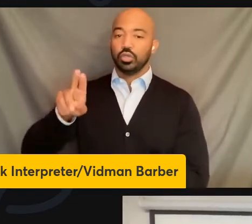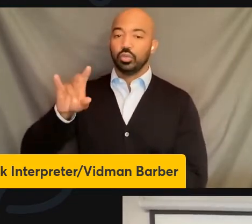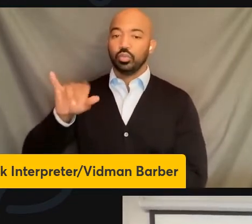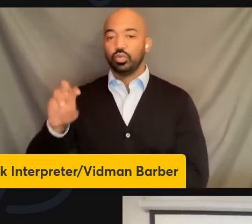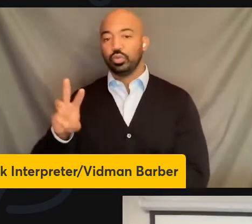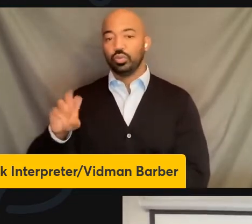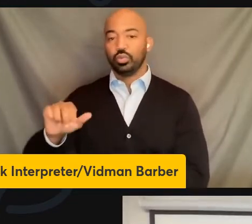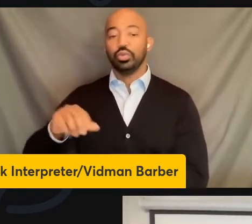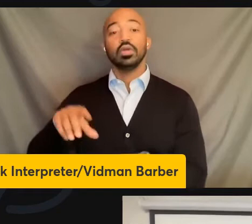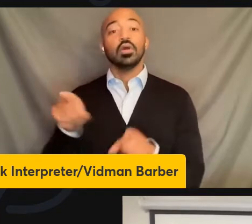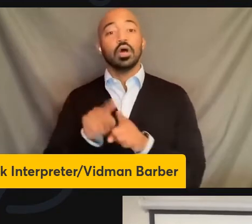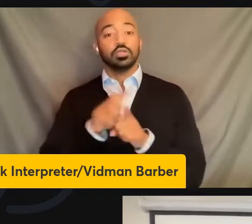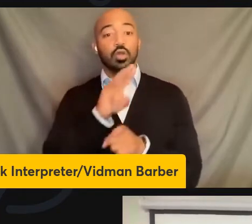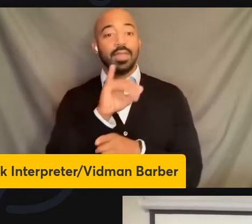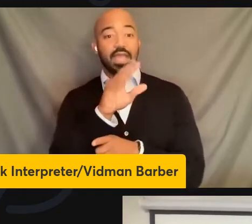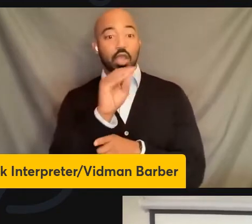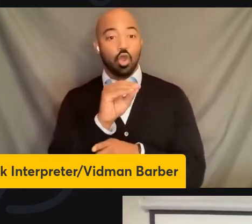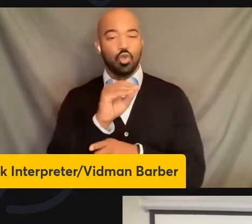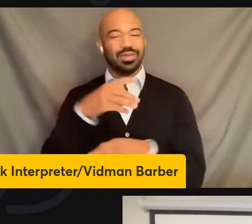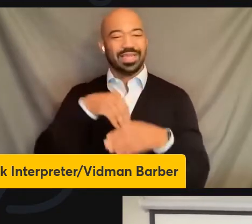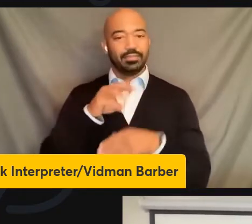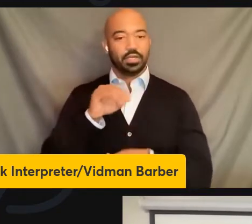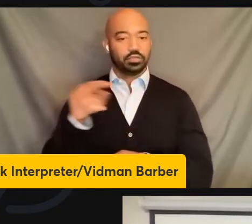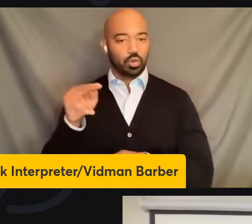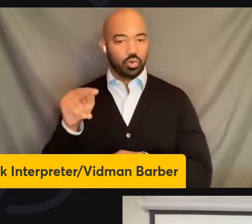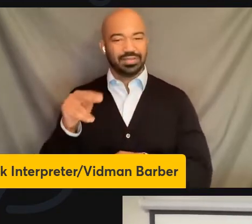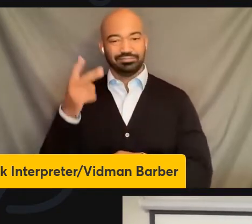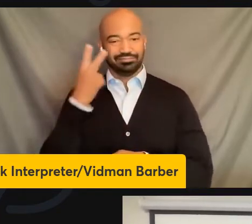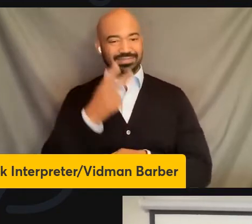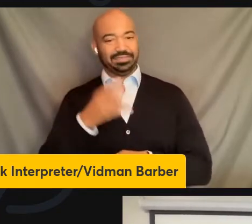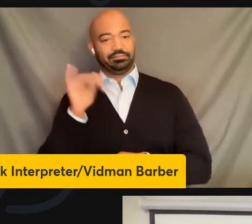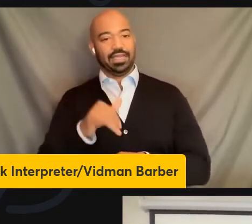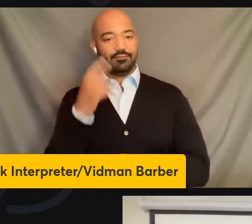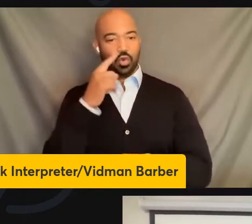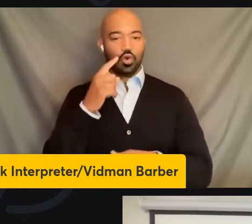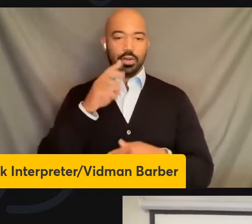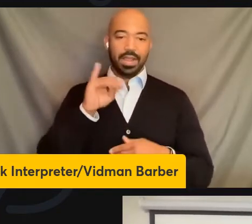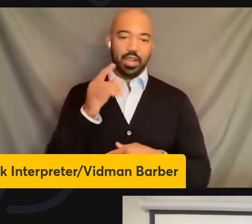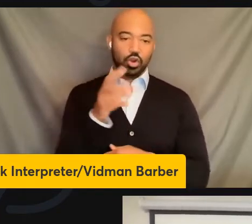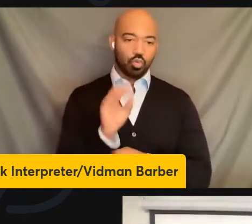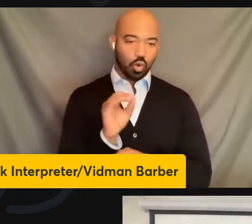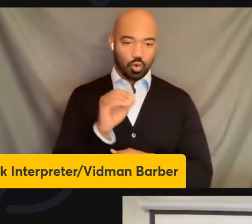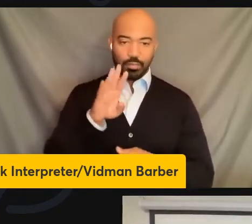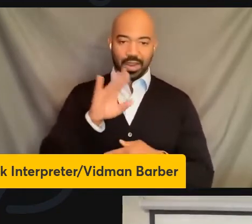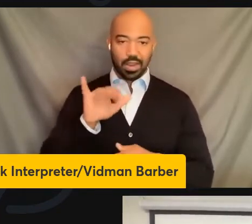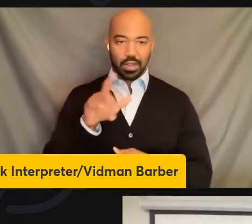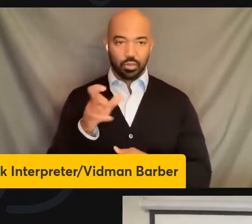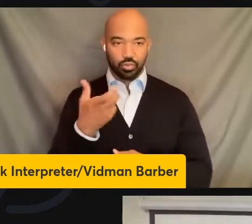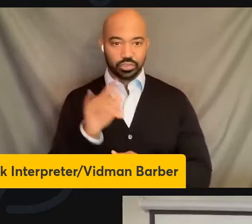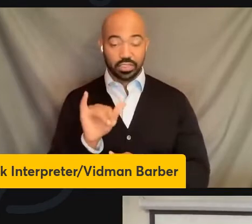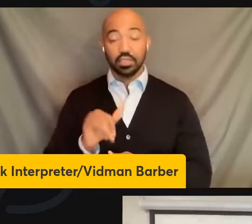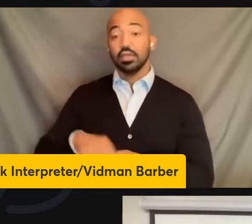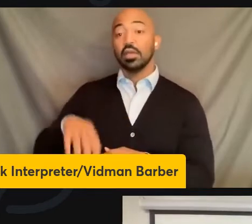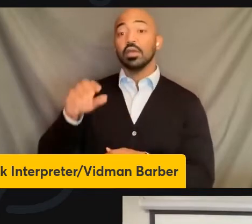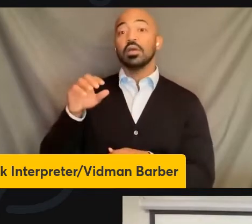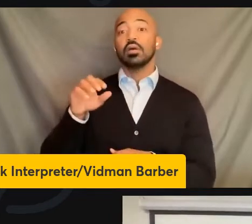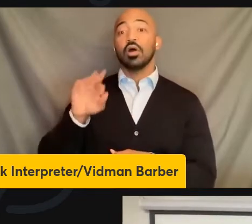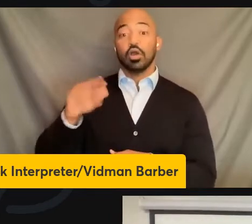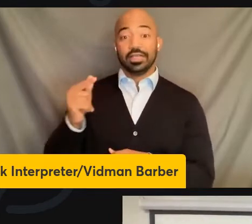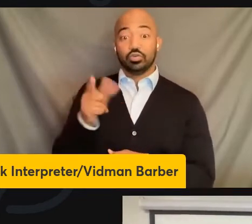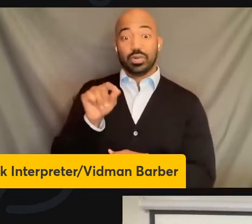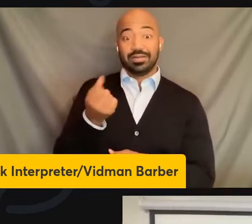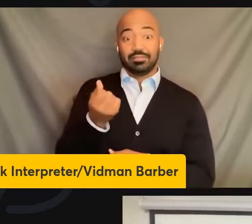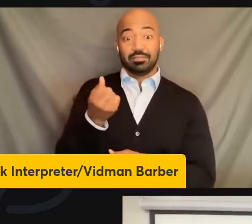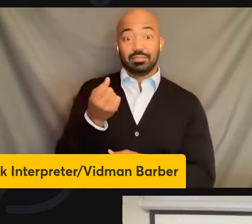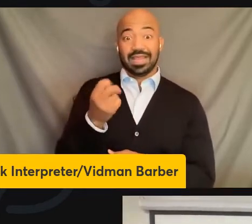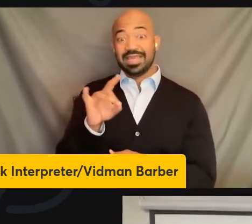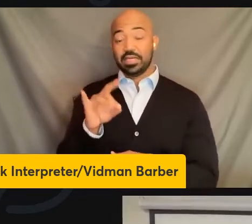Minnesota to study microglial neuronal connections. In August 2018. He started his independent lab at the Department of